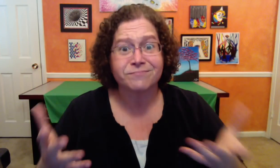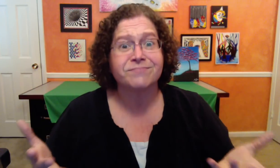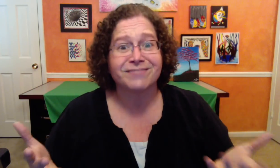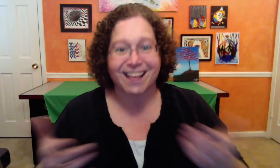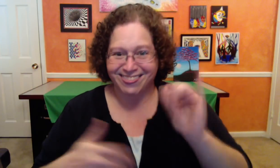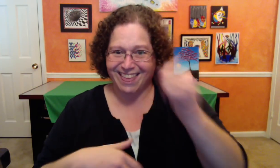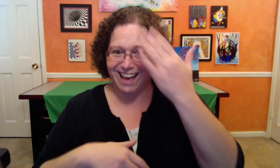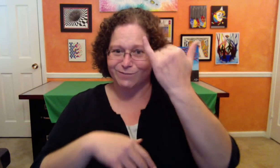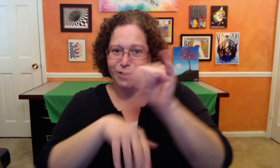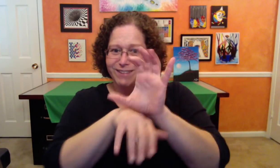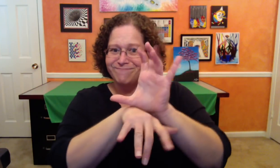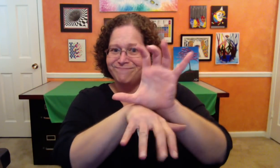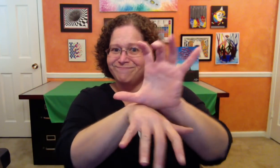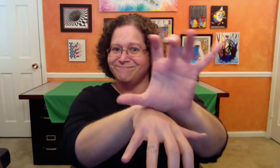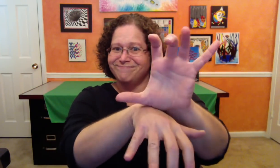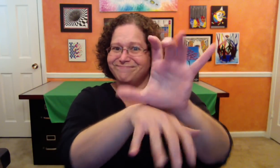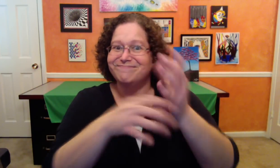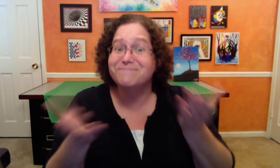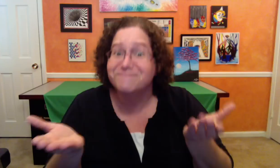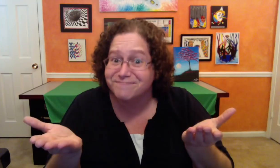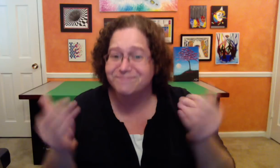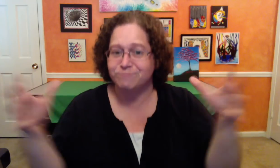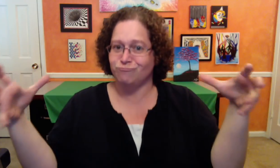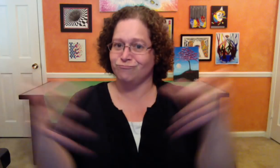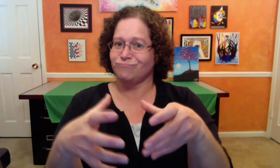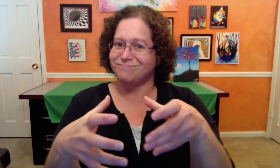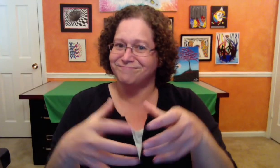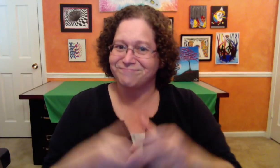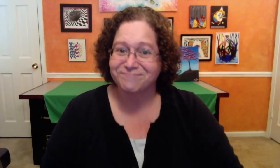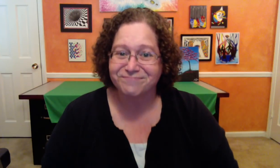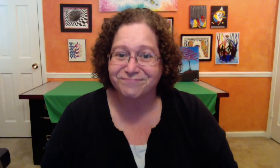It is how Deaf Grassroots Movement was formed because of the freedom to assemble.